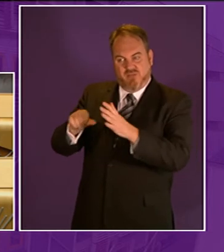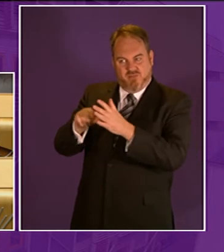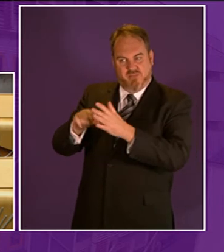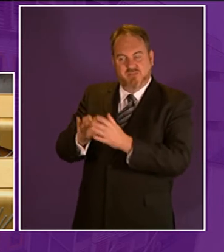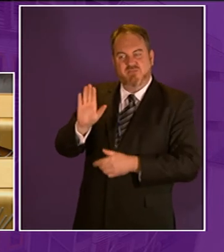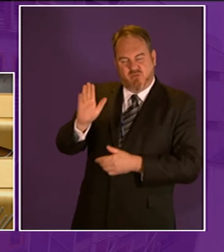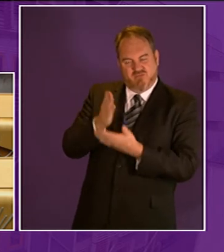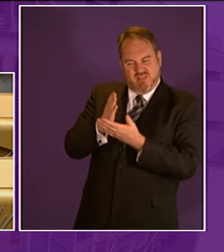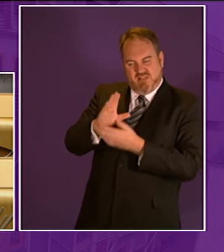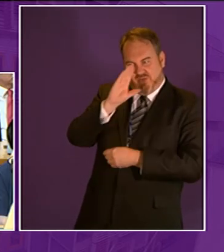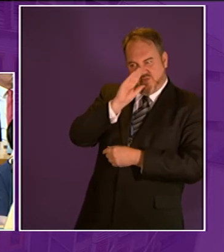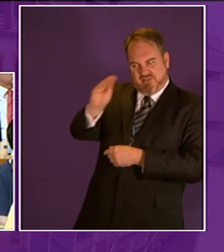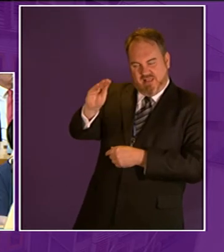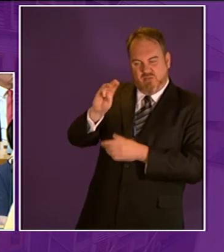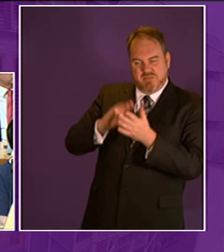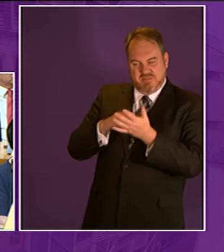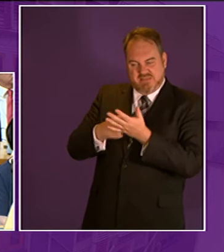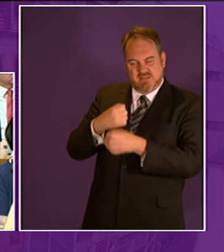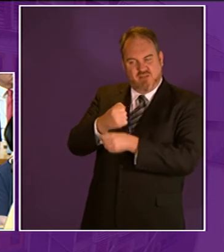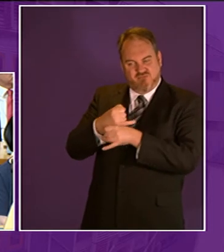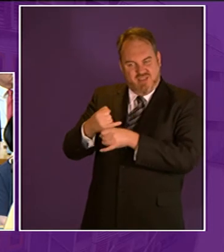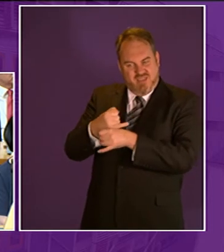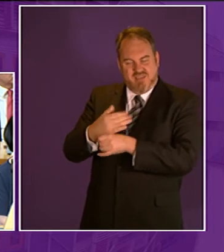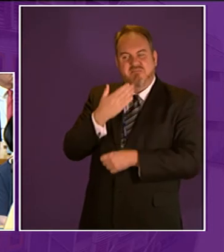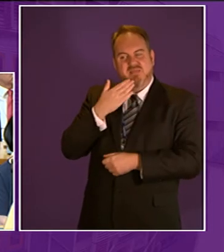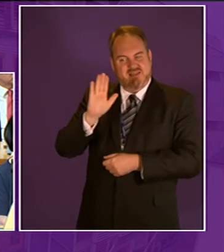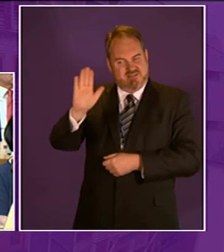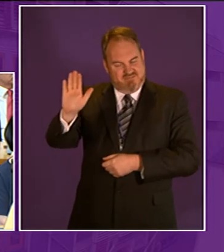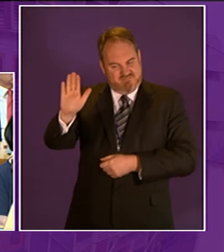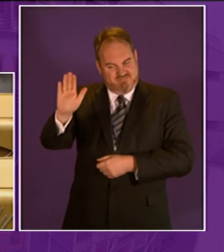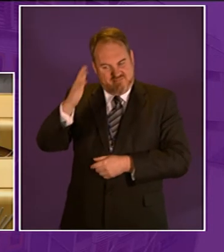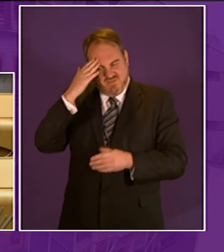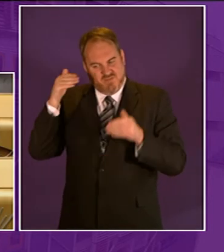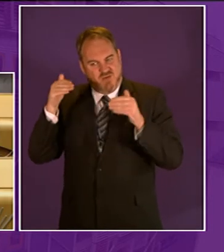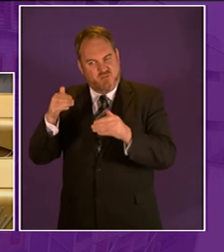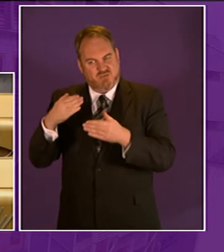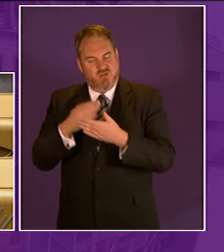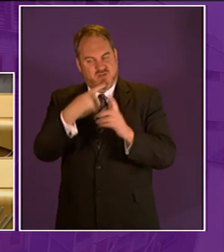I simply say that perhaps he should focus on the outcomes that can be achieved in our